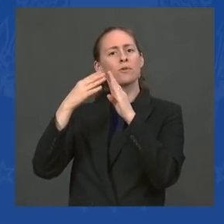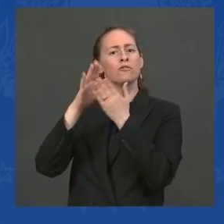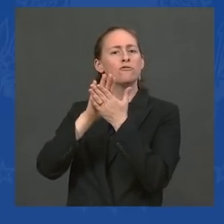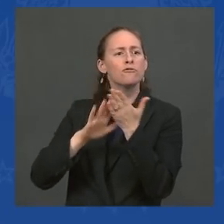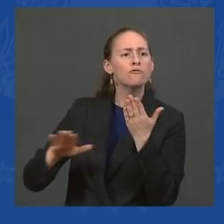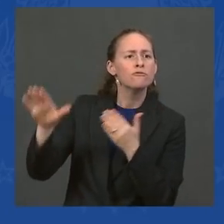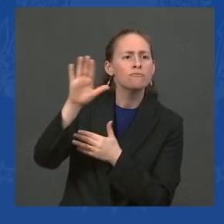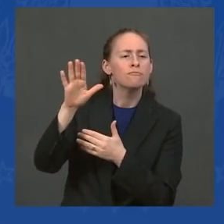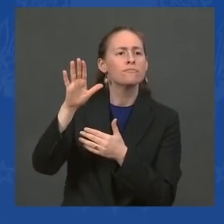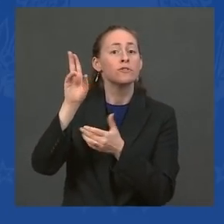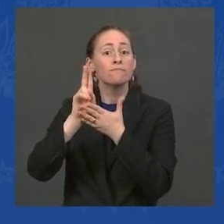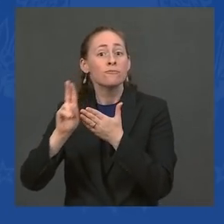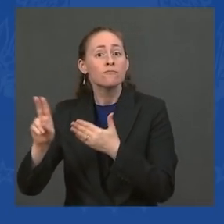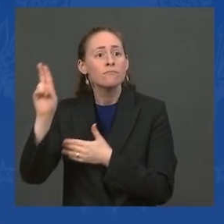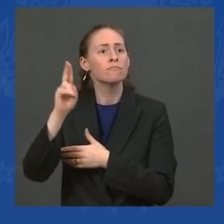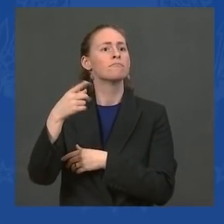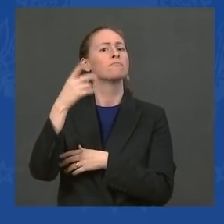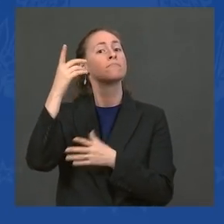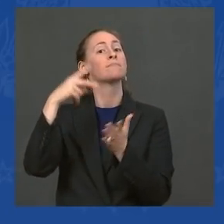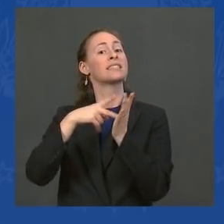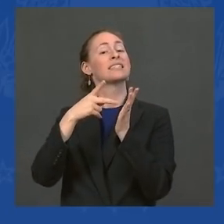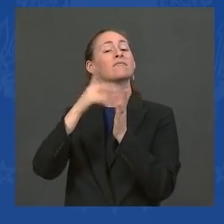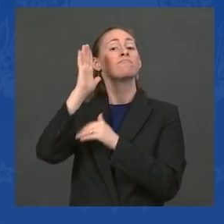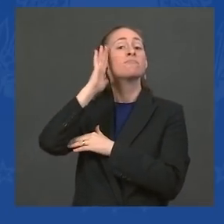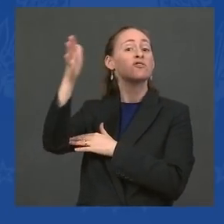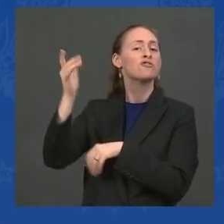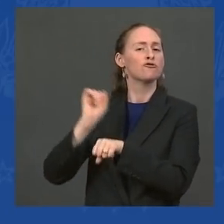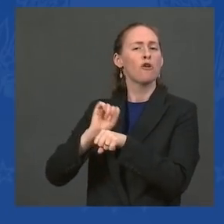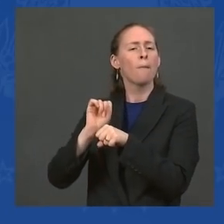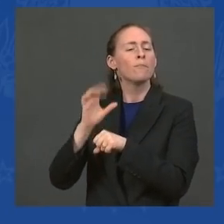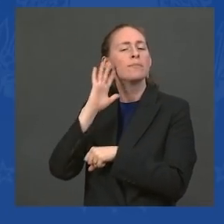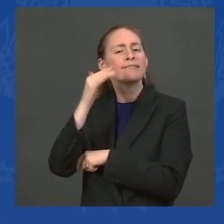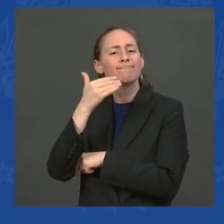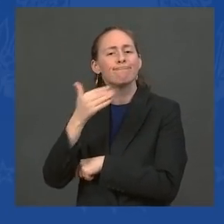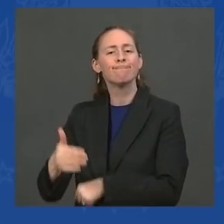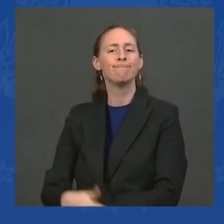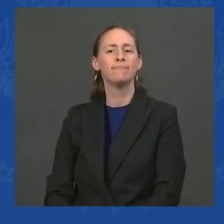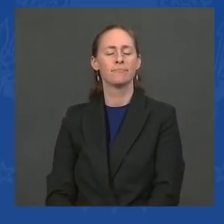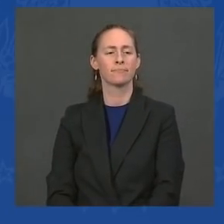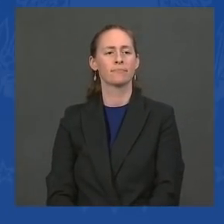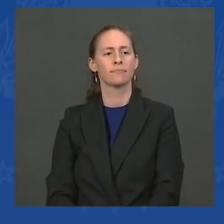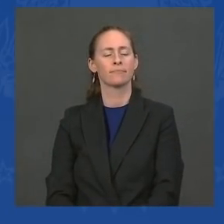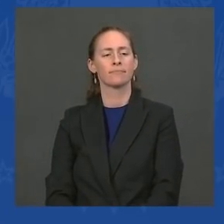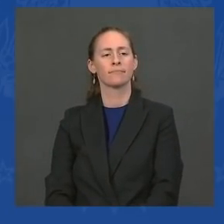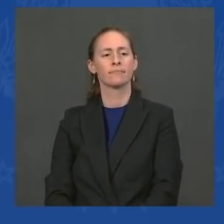And we also extend this lady's Child Tax Credit --